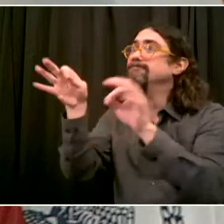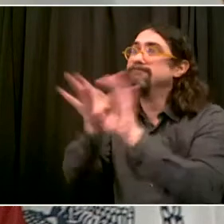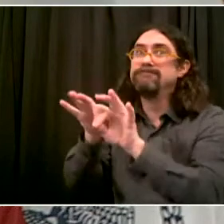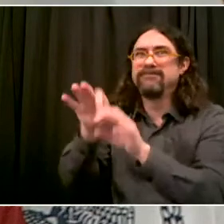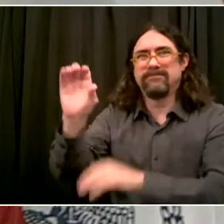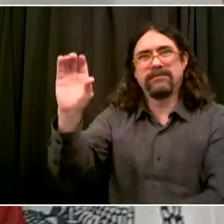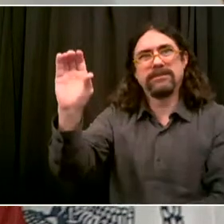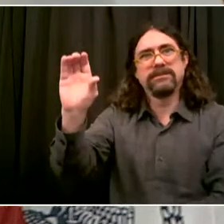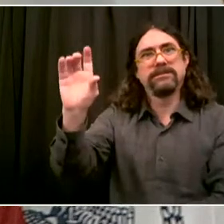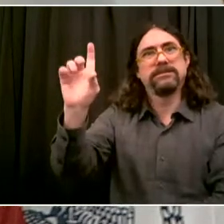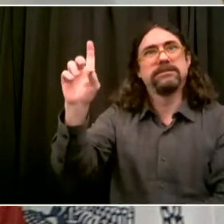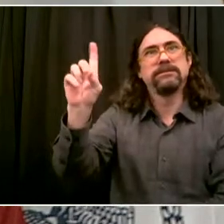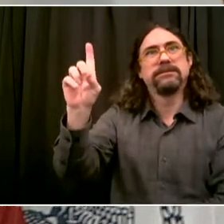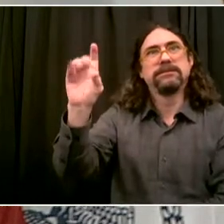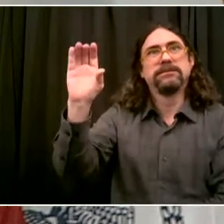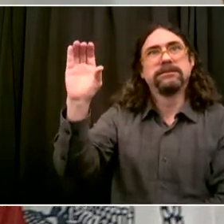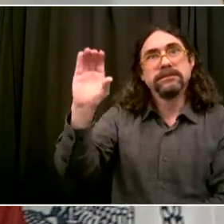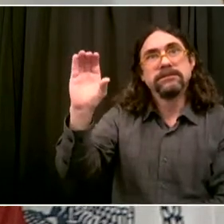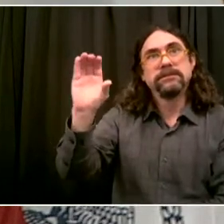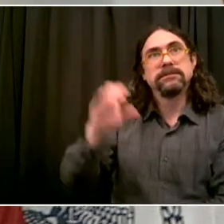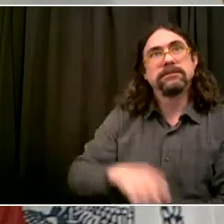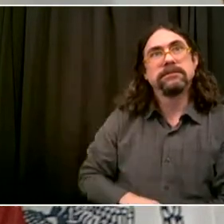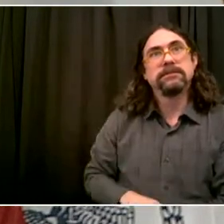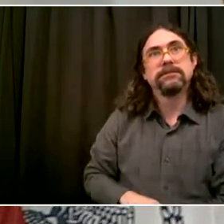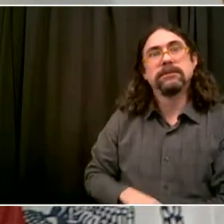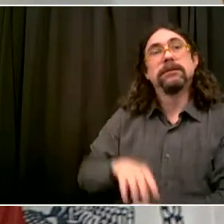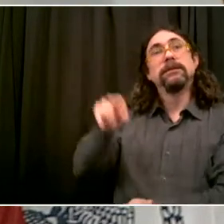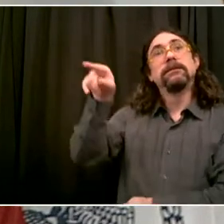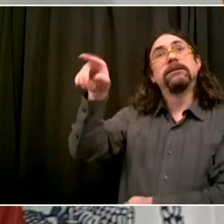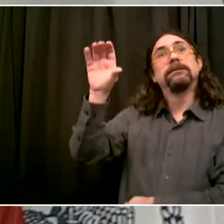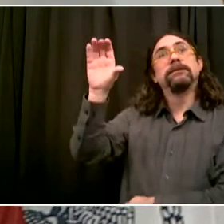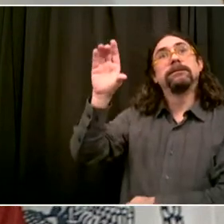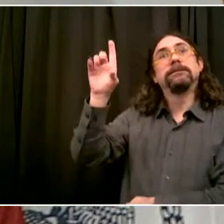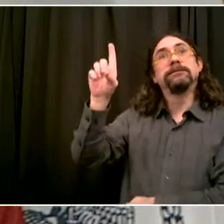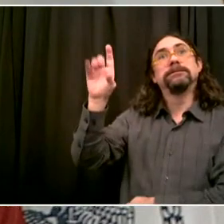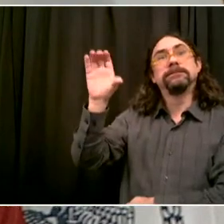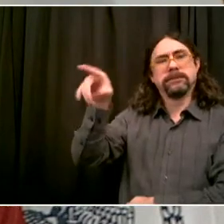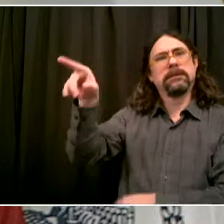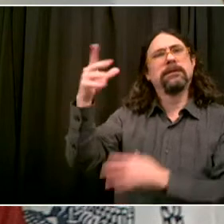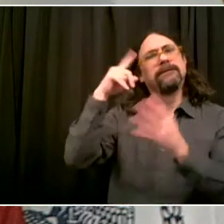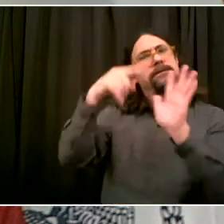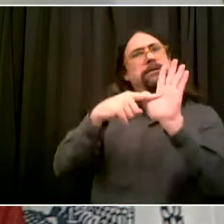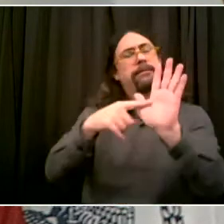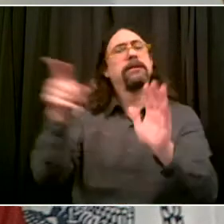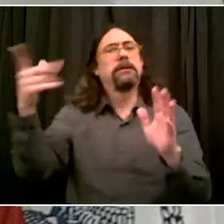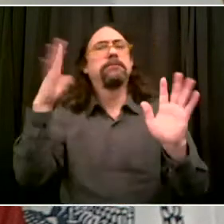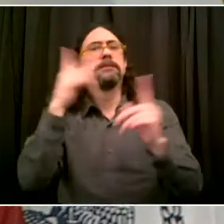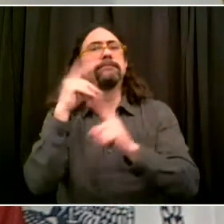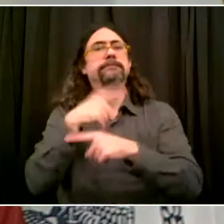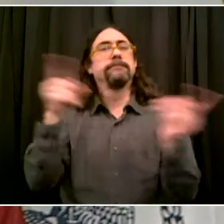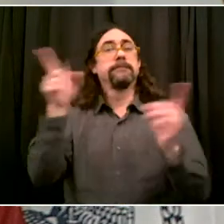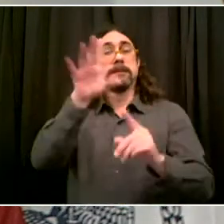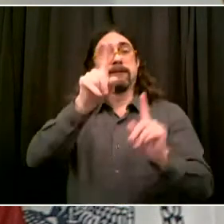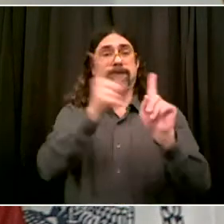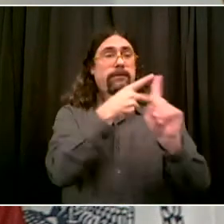THAT SECOND DOSE, WE ALL WANT TO GGVEI IT ON THE EXACT PERFEC DAY, EVERYONE WOULD LIKE